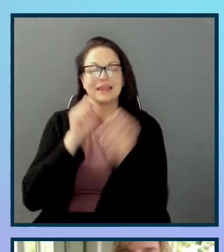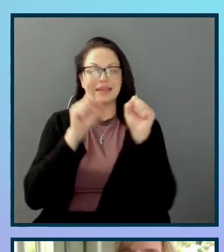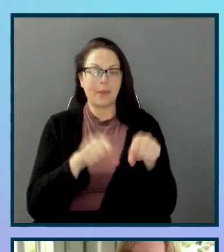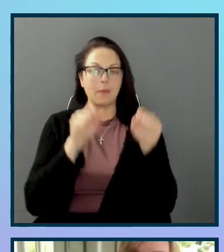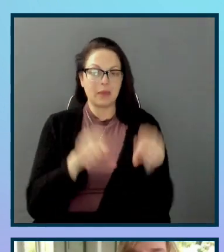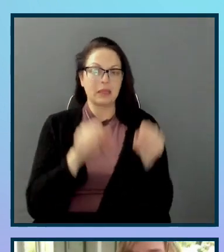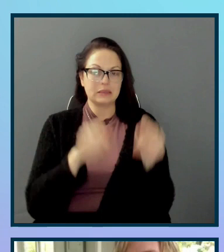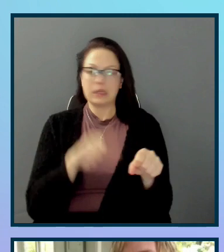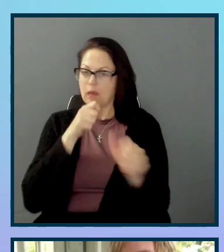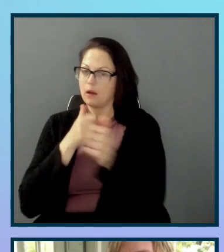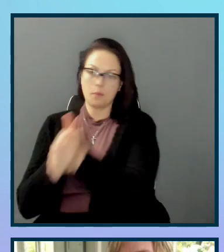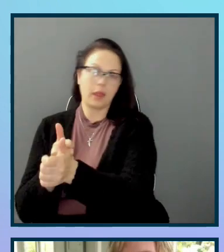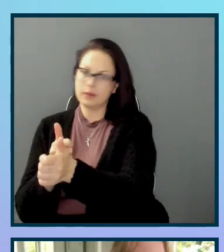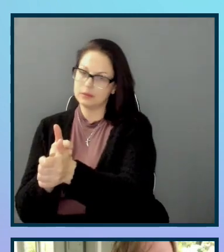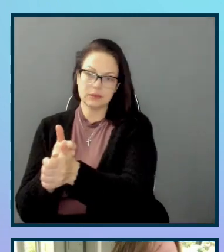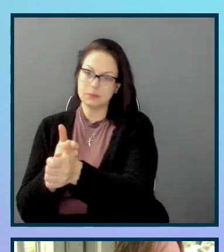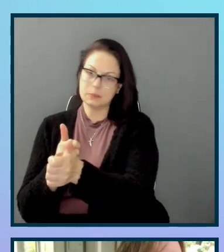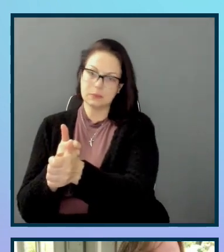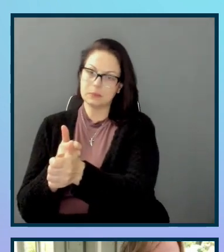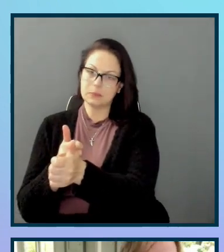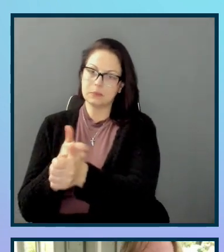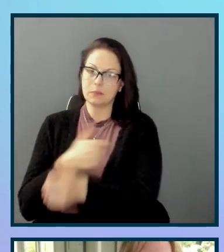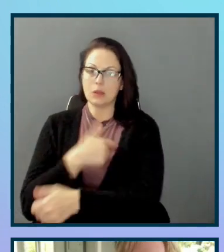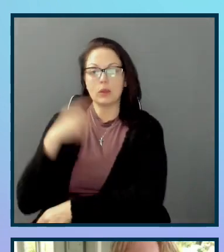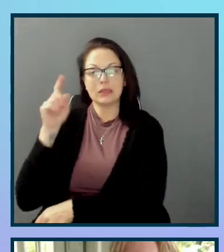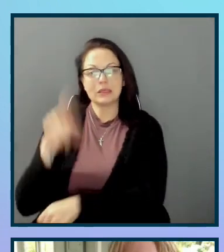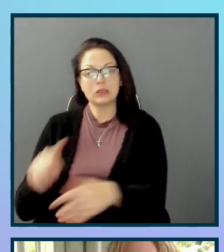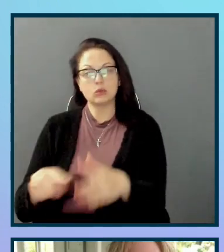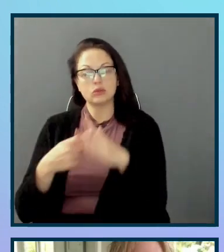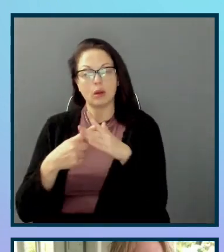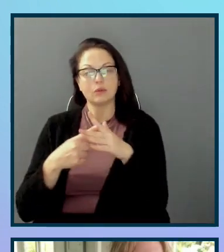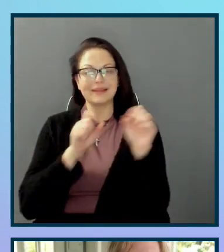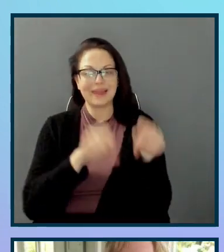it's not a compliance standard. We need to start looking at it in terms of that.